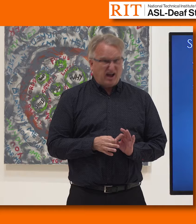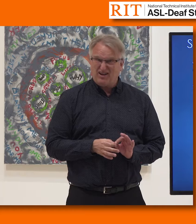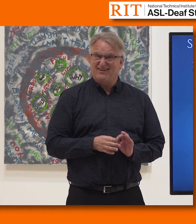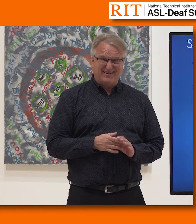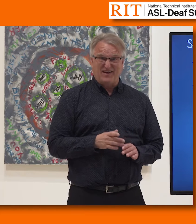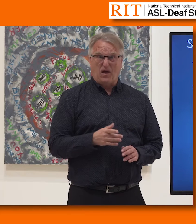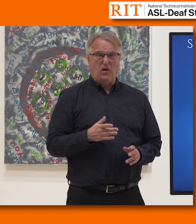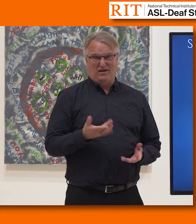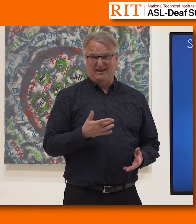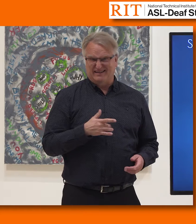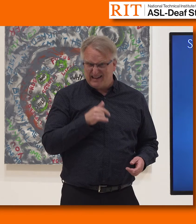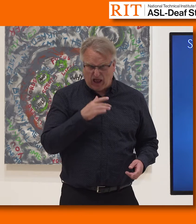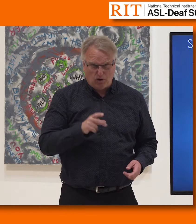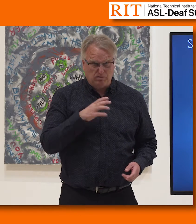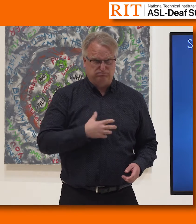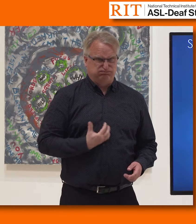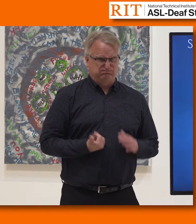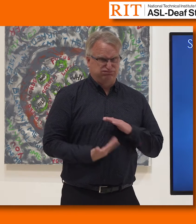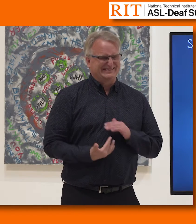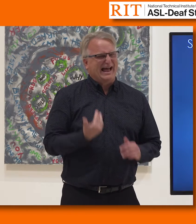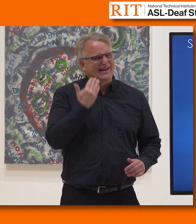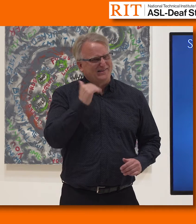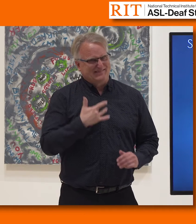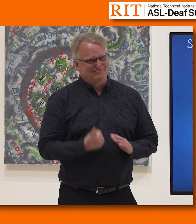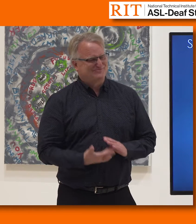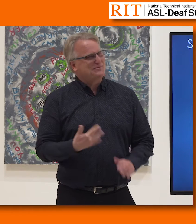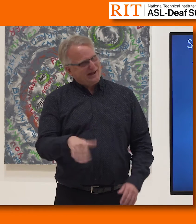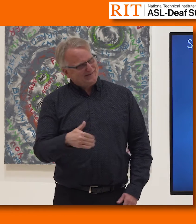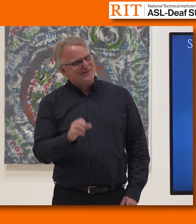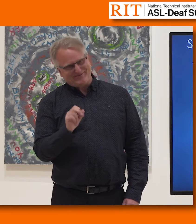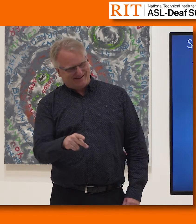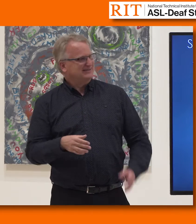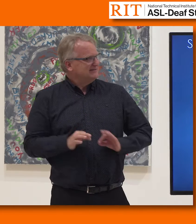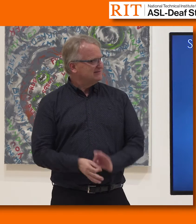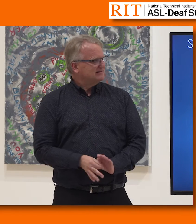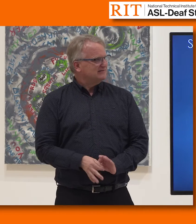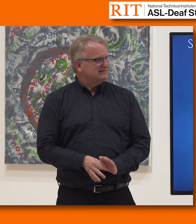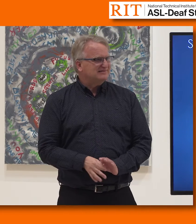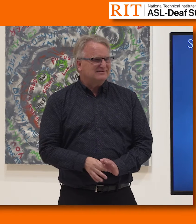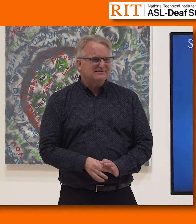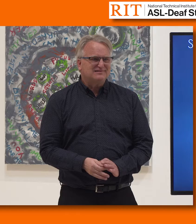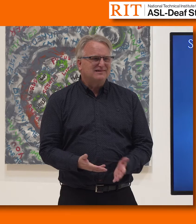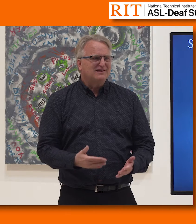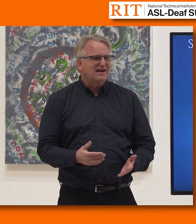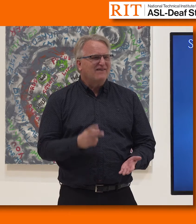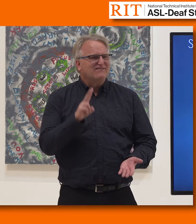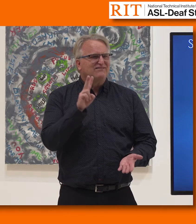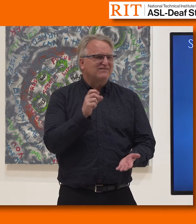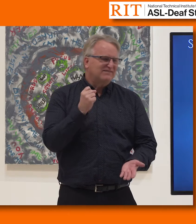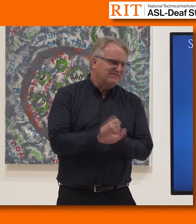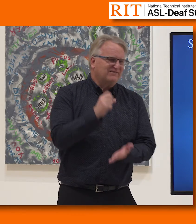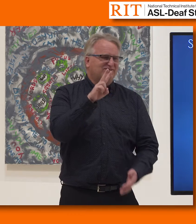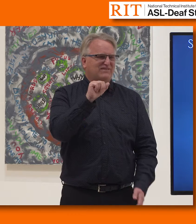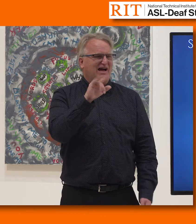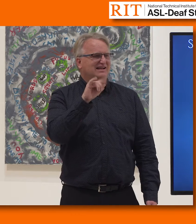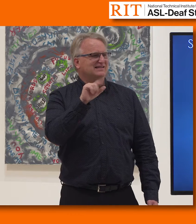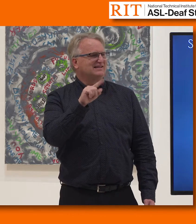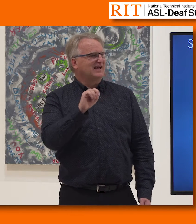as an approach to ensure understanding or make a connection and build a rapport, right?